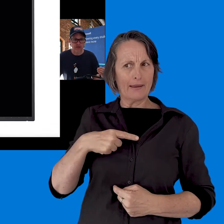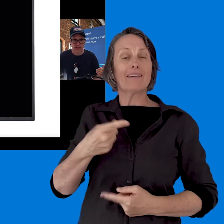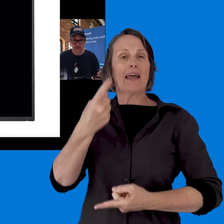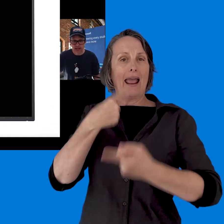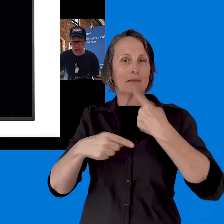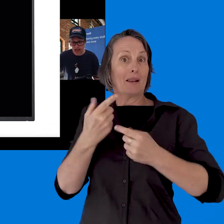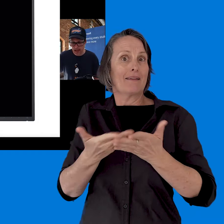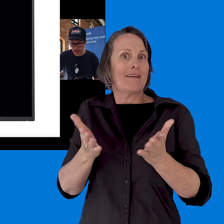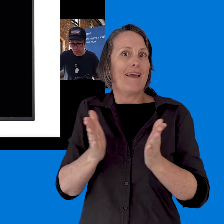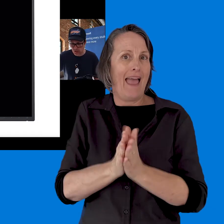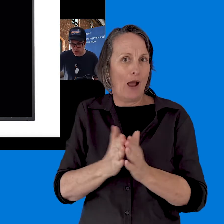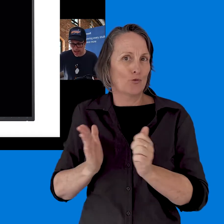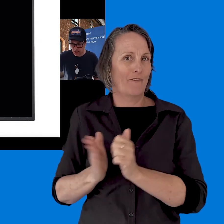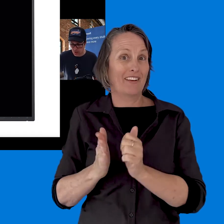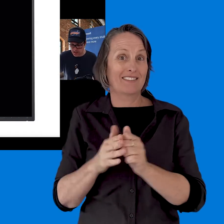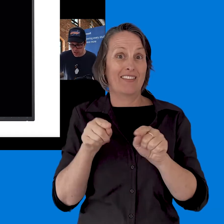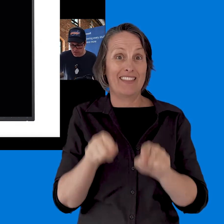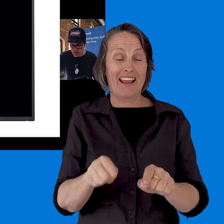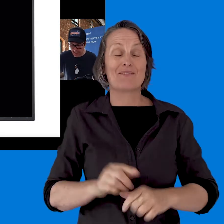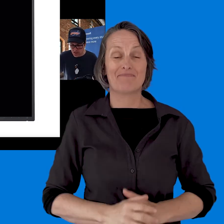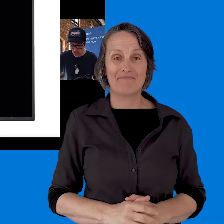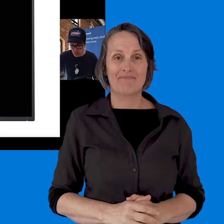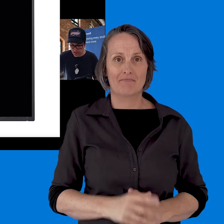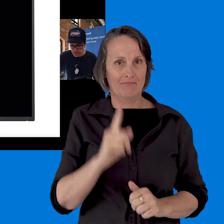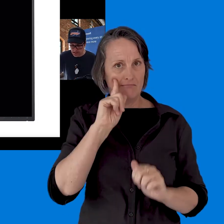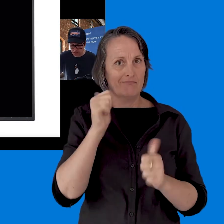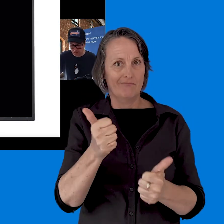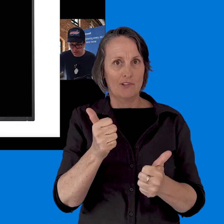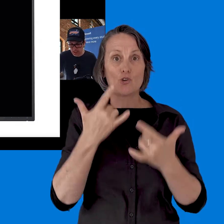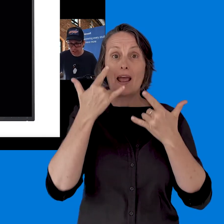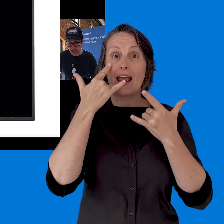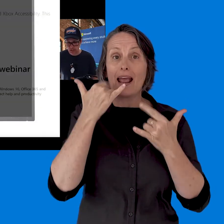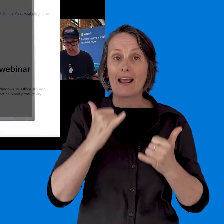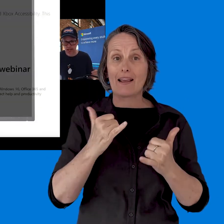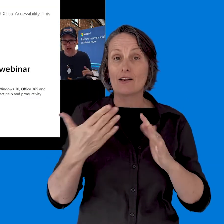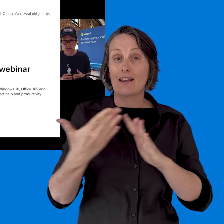to fix that and how to do that yourself. So that's called the accessibility checker.